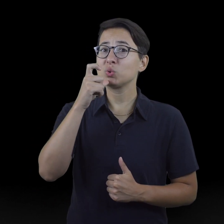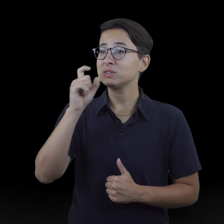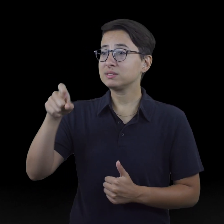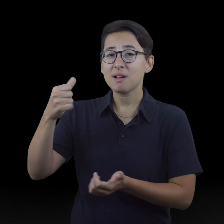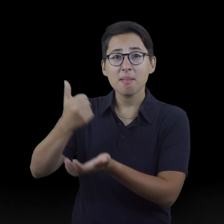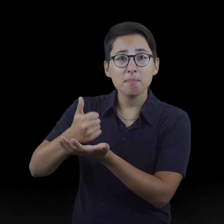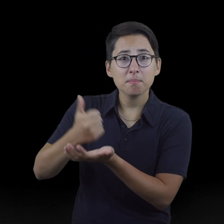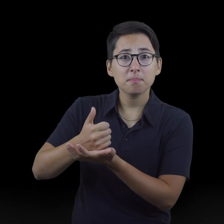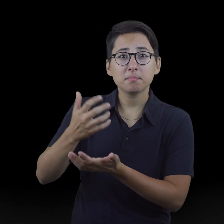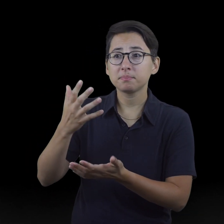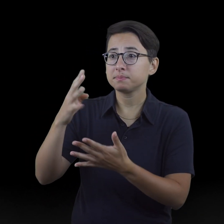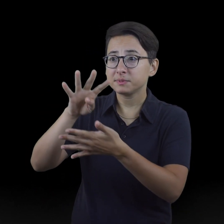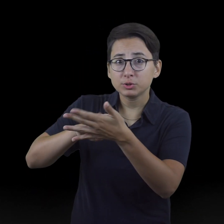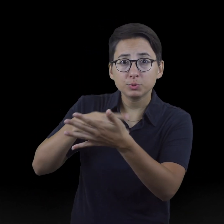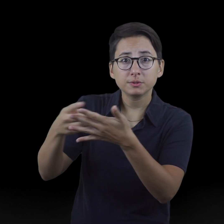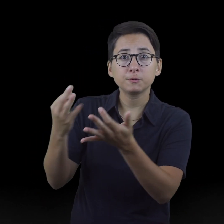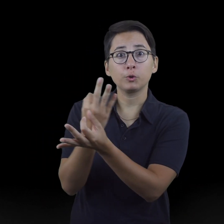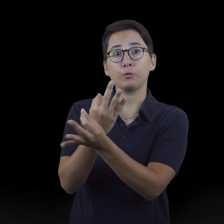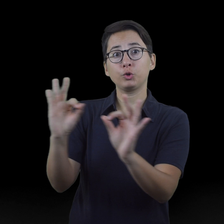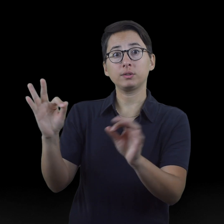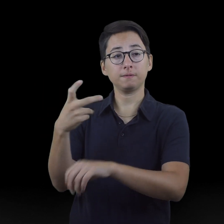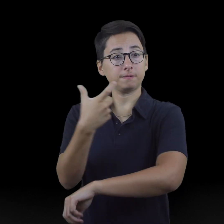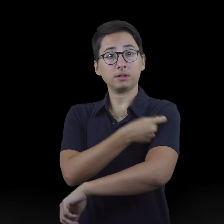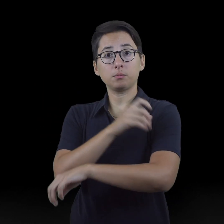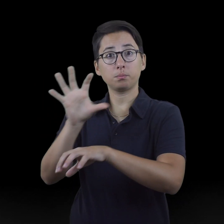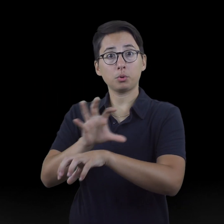Anyone who needs help scheduling a free vaccine appointment can log onto